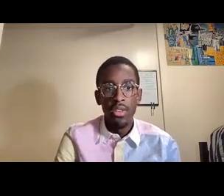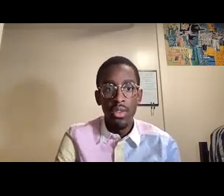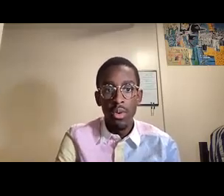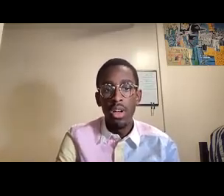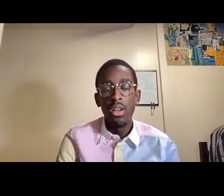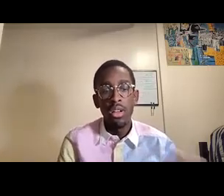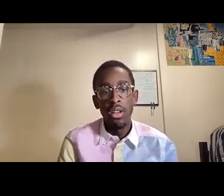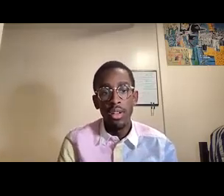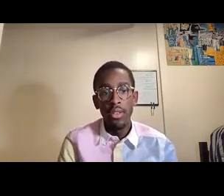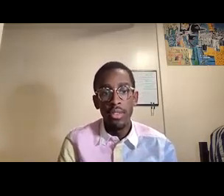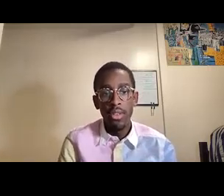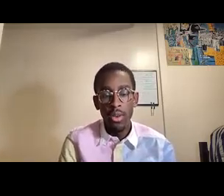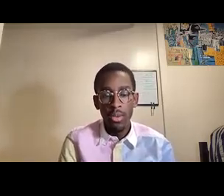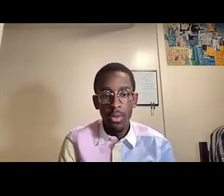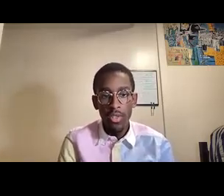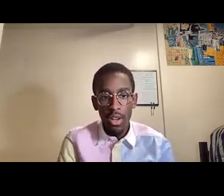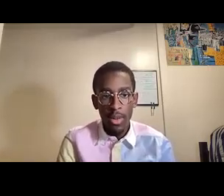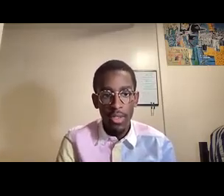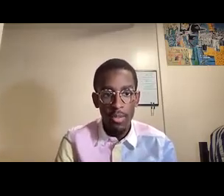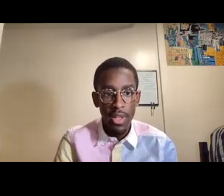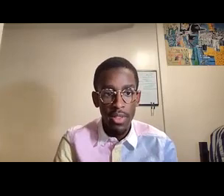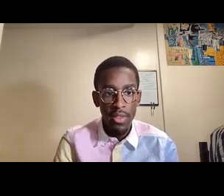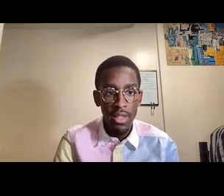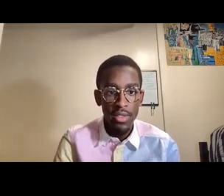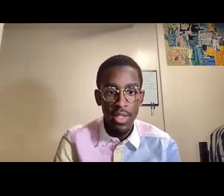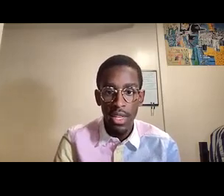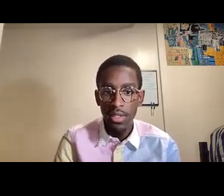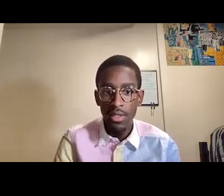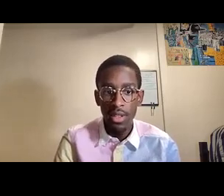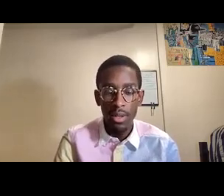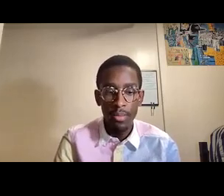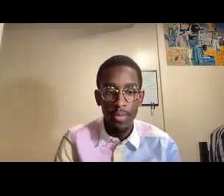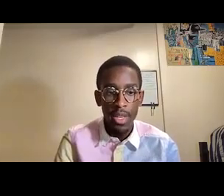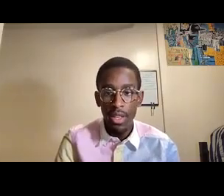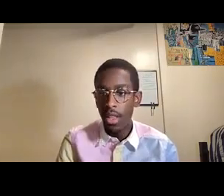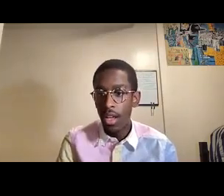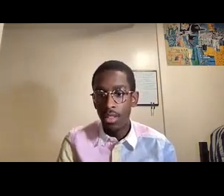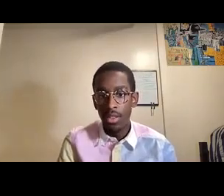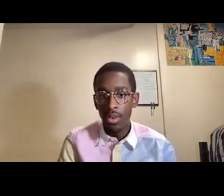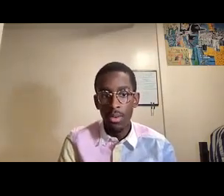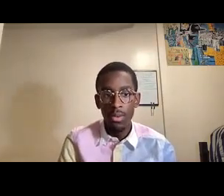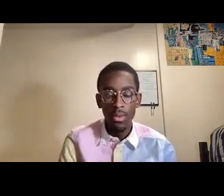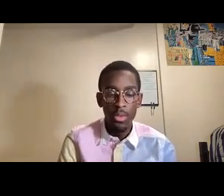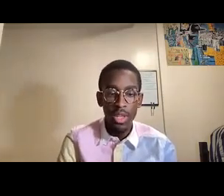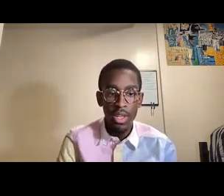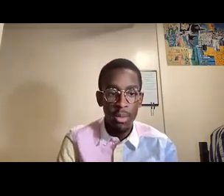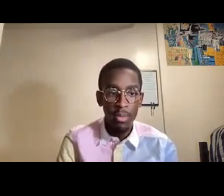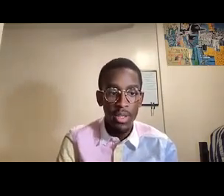So uh you know we talk about these months and these days um a lot you know we bring it up